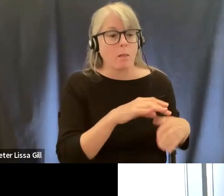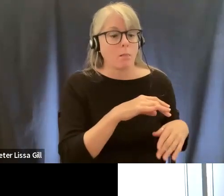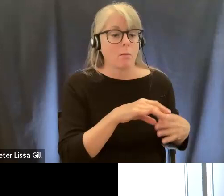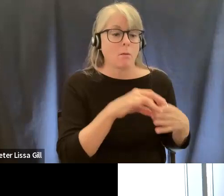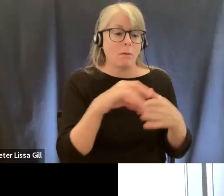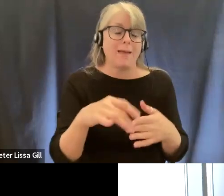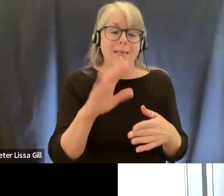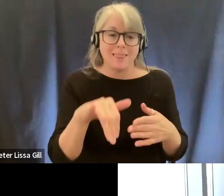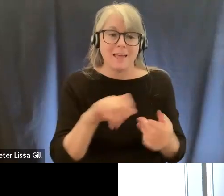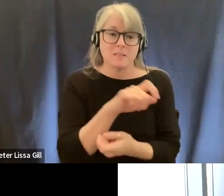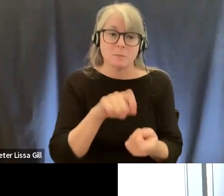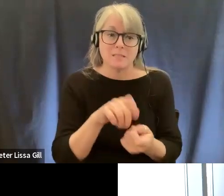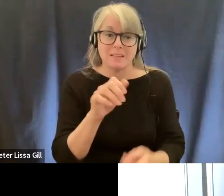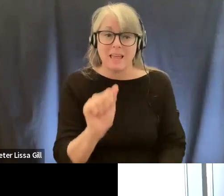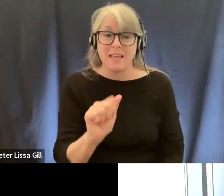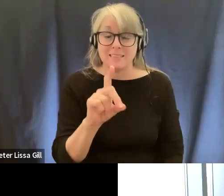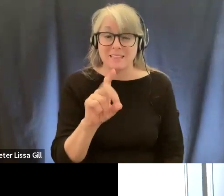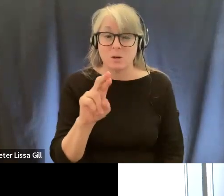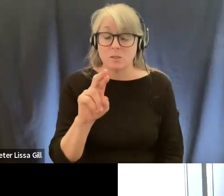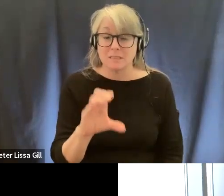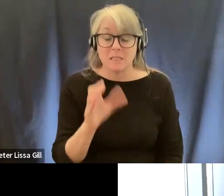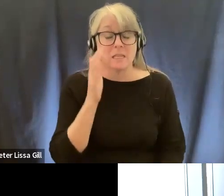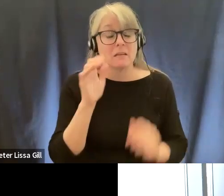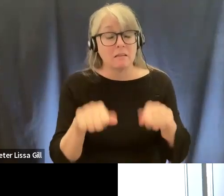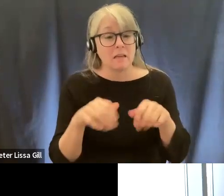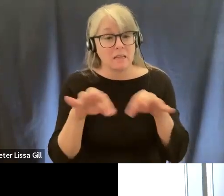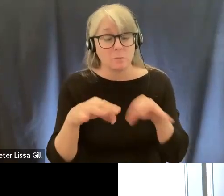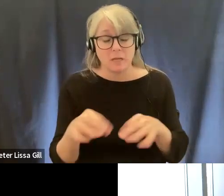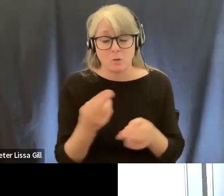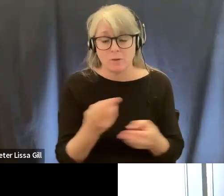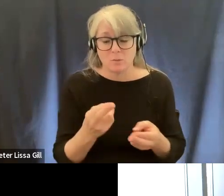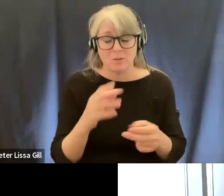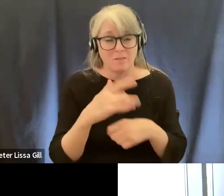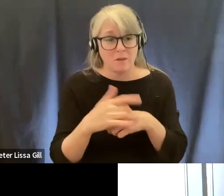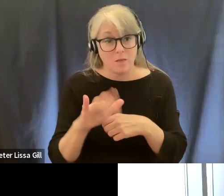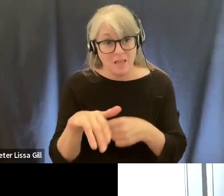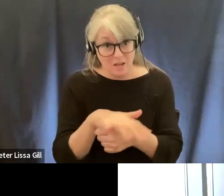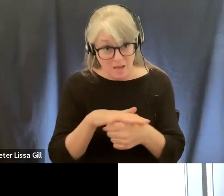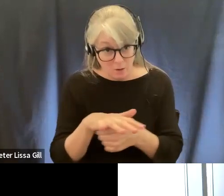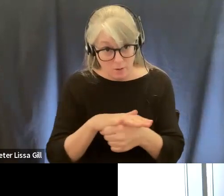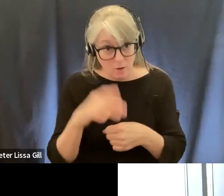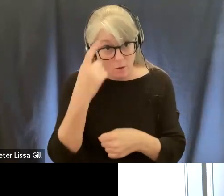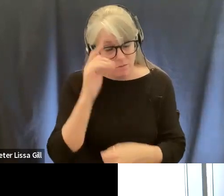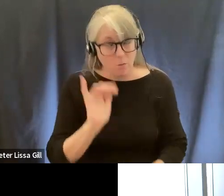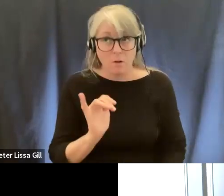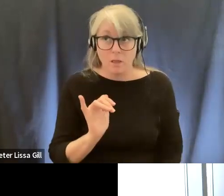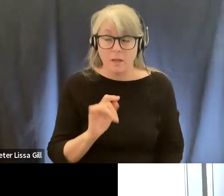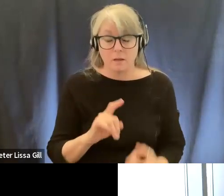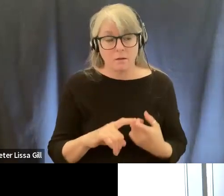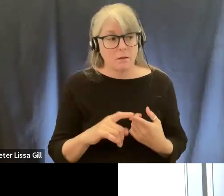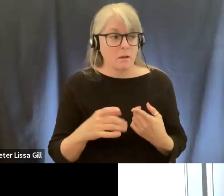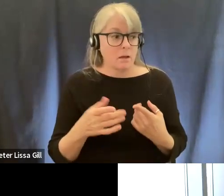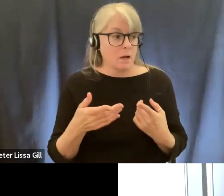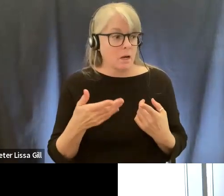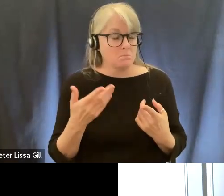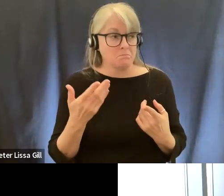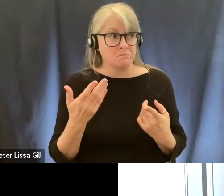Such as, Tasha mentioned, you know, a wheelchair ramp or a handrail or whatever it might be.